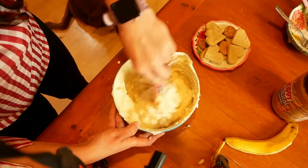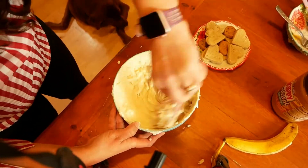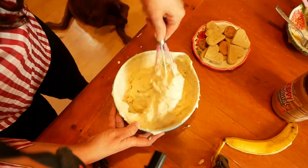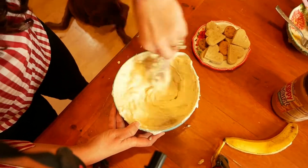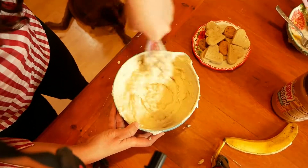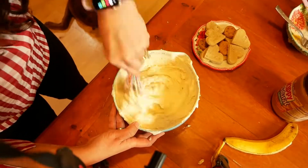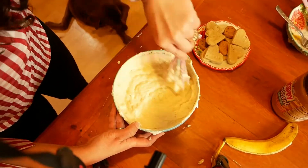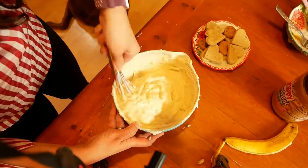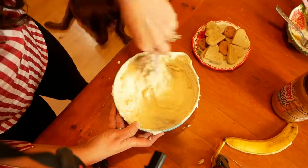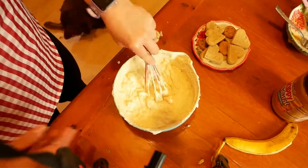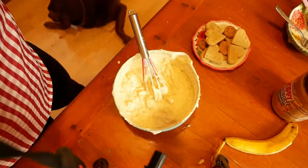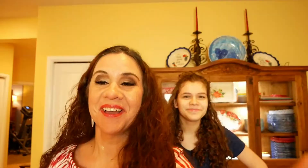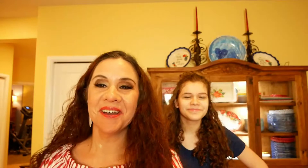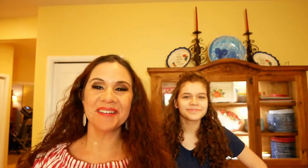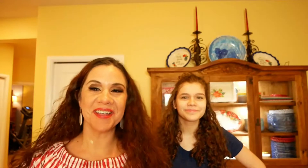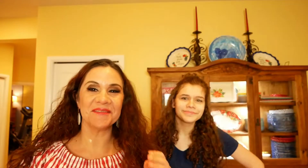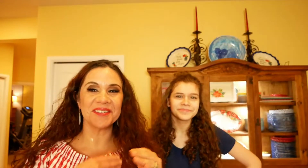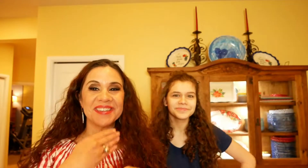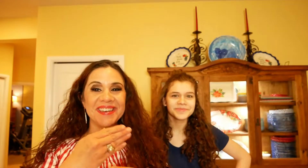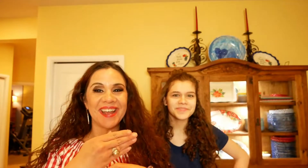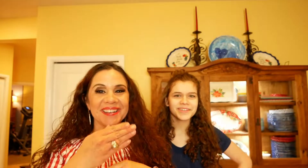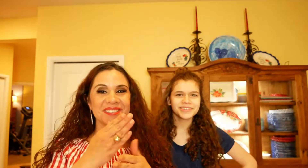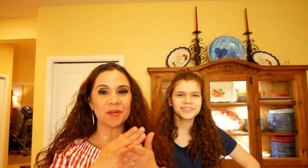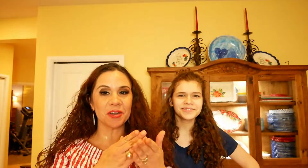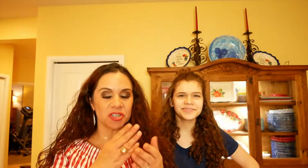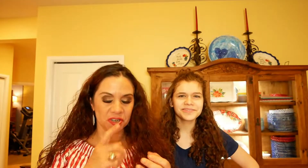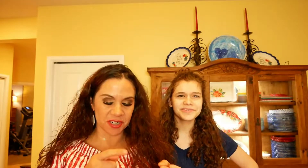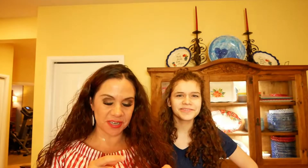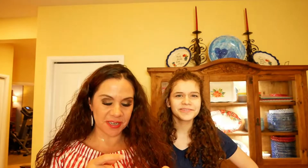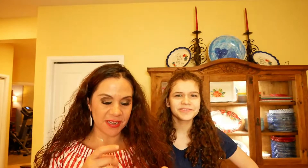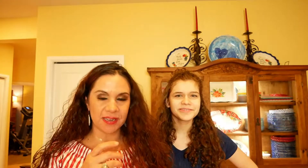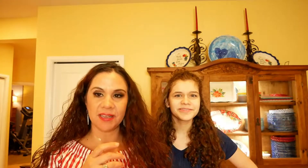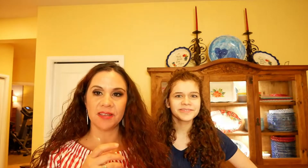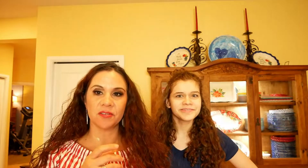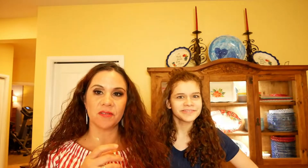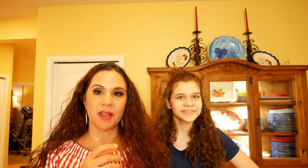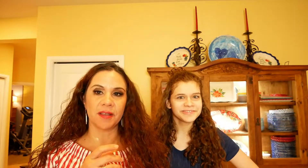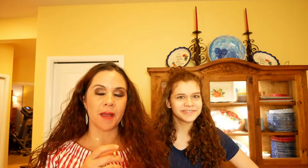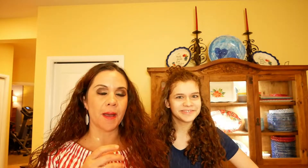bit faster but it all turned out anyway okay for the next part you're gonna need either like a